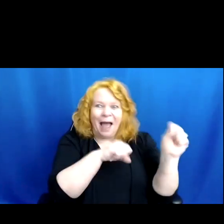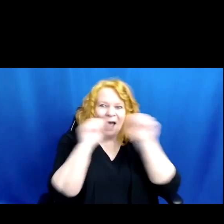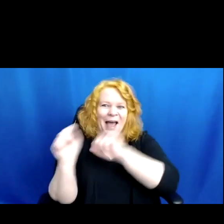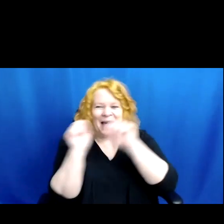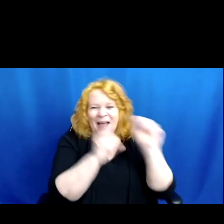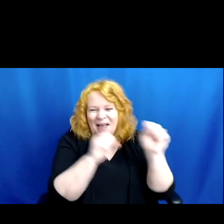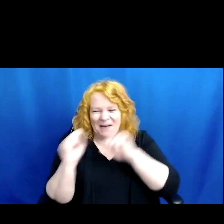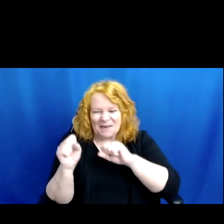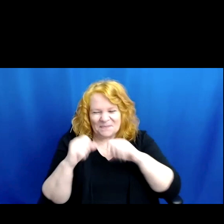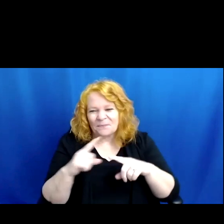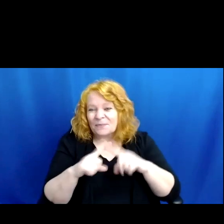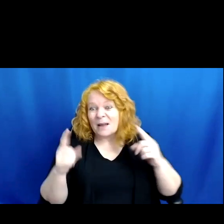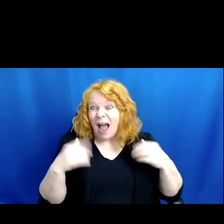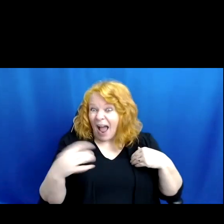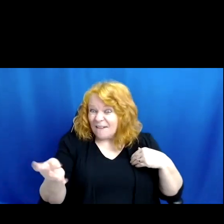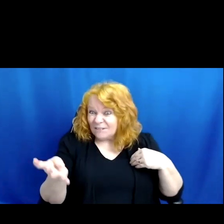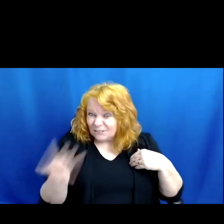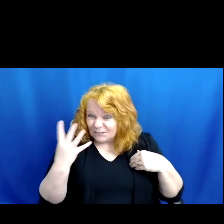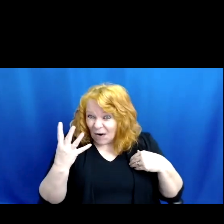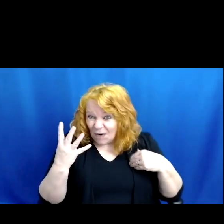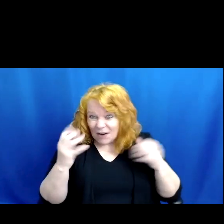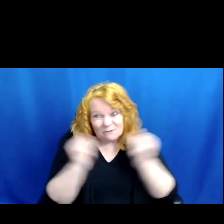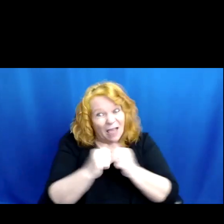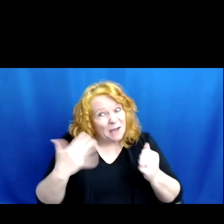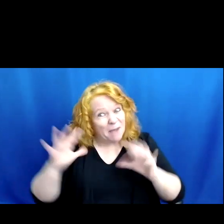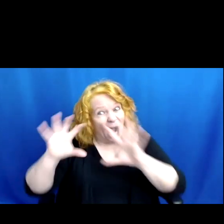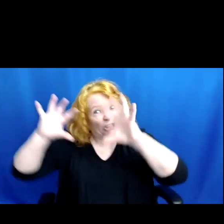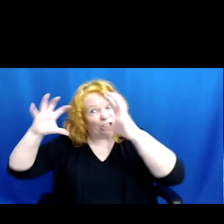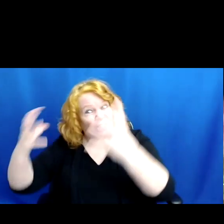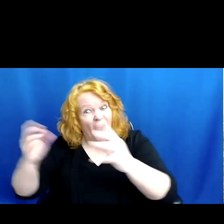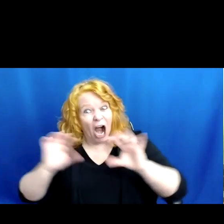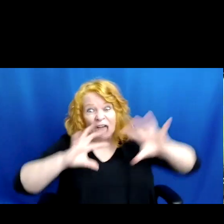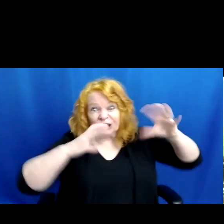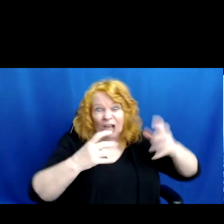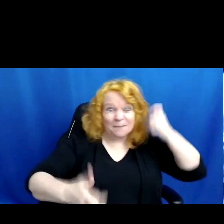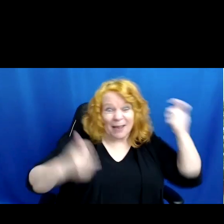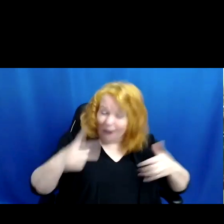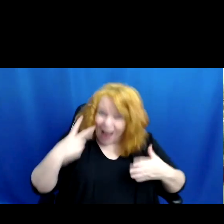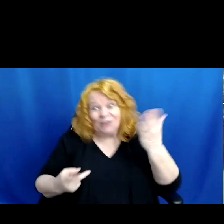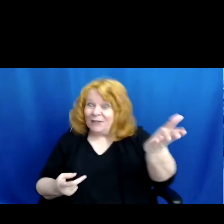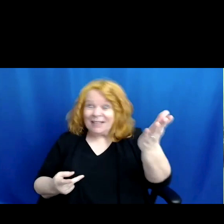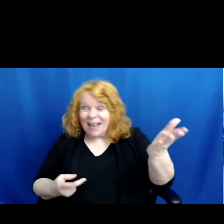Now I have got a much bigger set for this show.